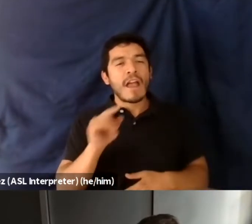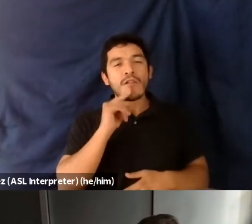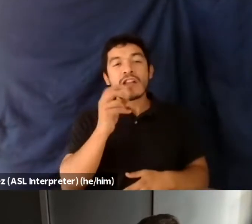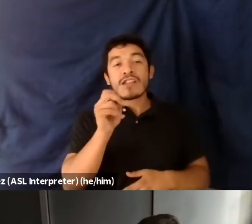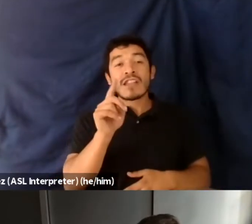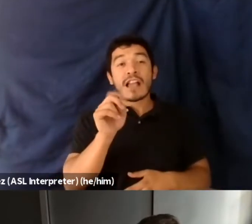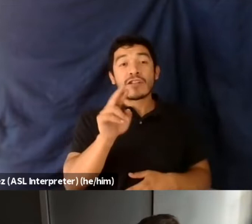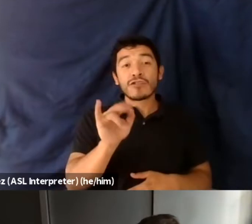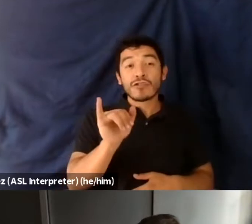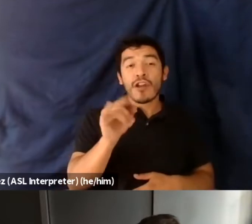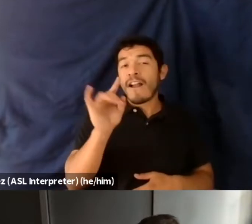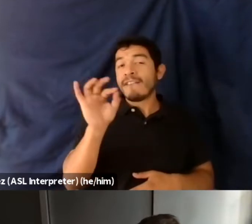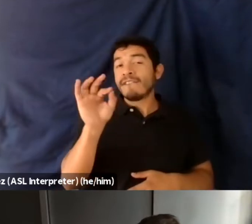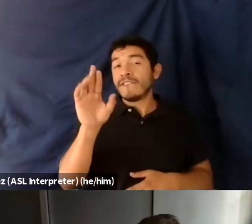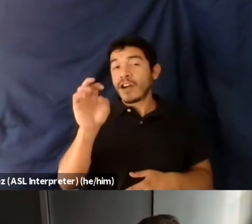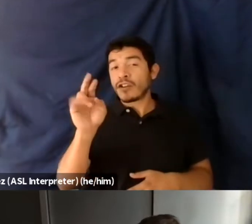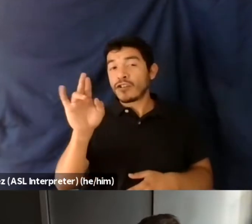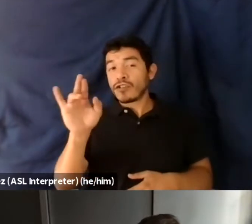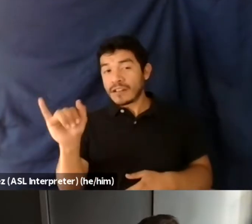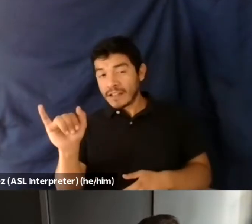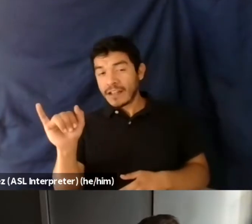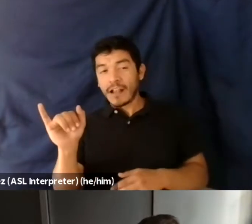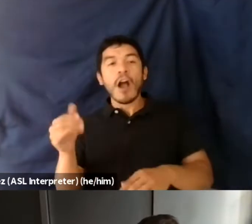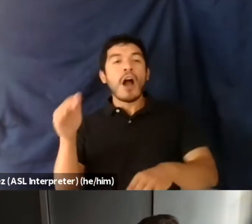on into, you know, like the person who plays me